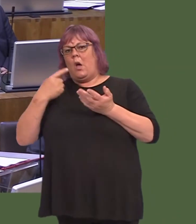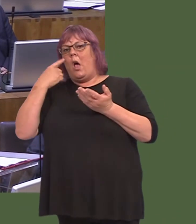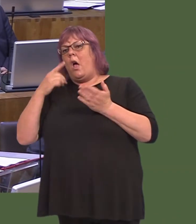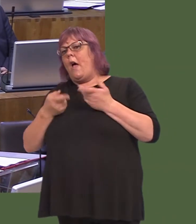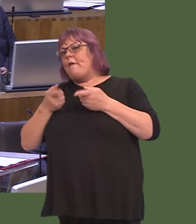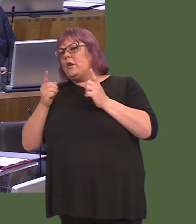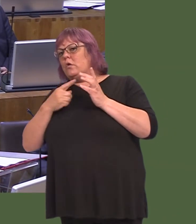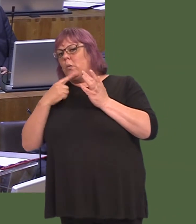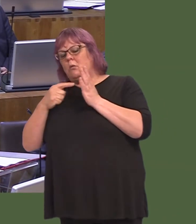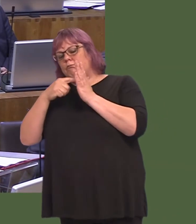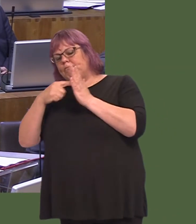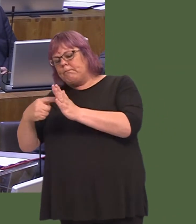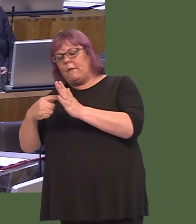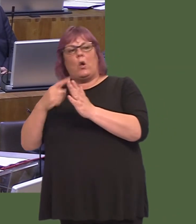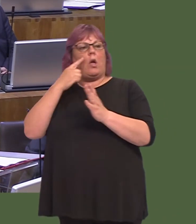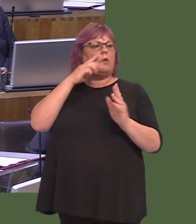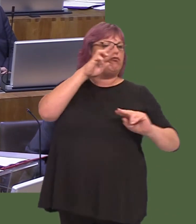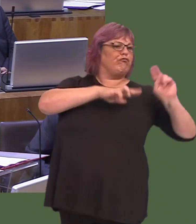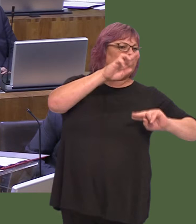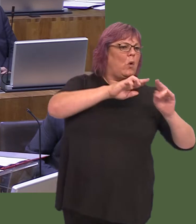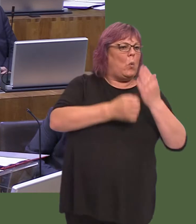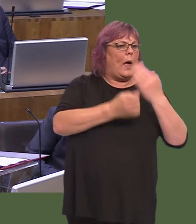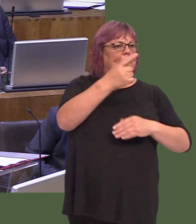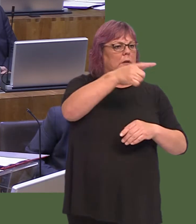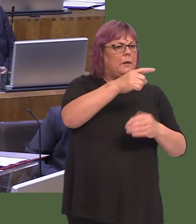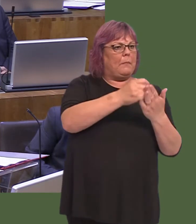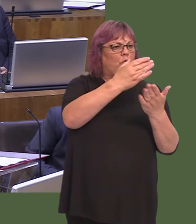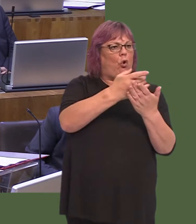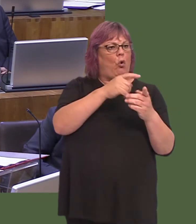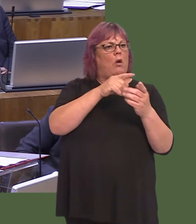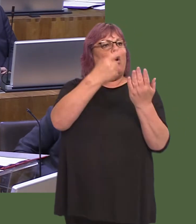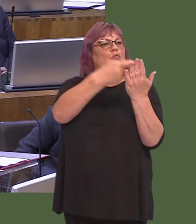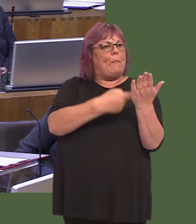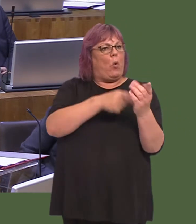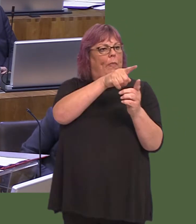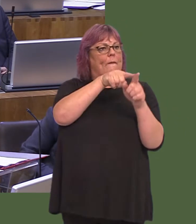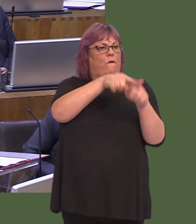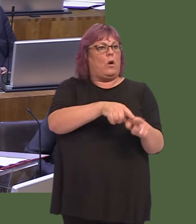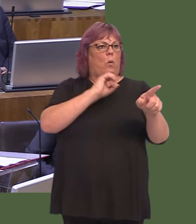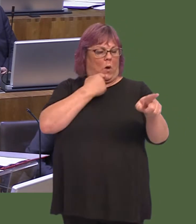Officials will now monitor the actions taken by the health board to ensure that the recommendations within the report are implemented.